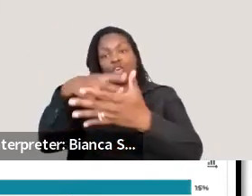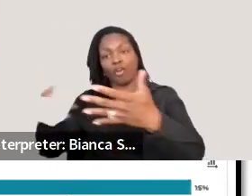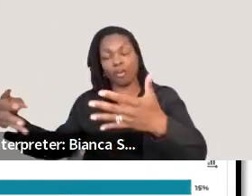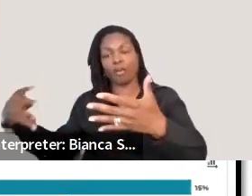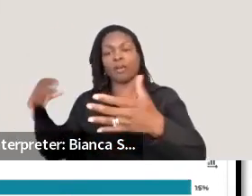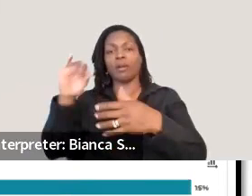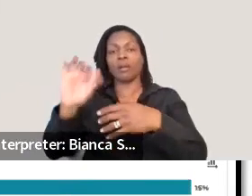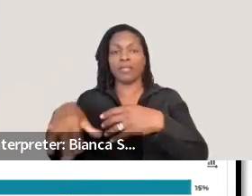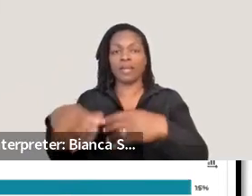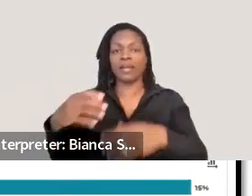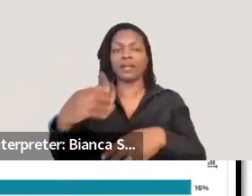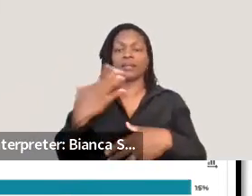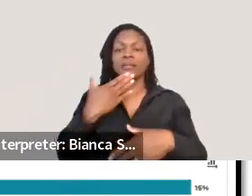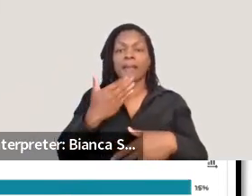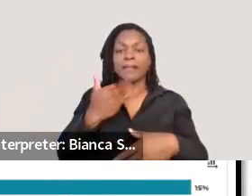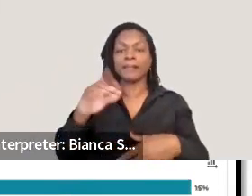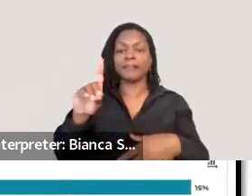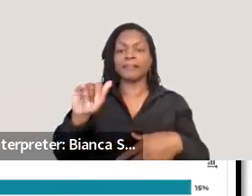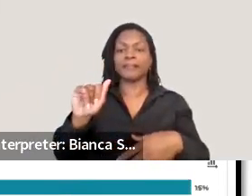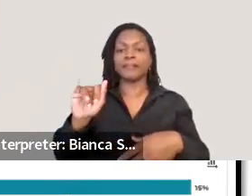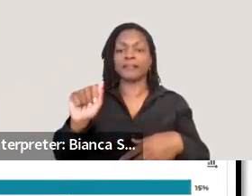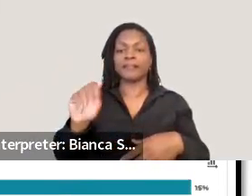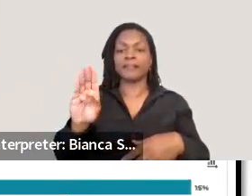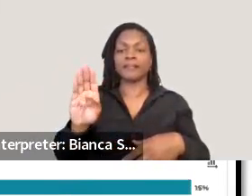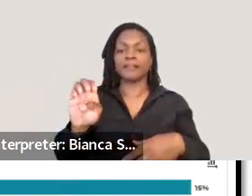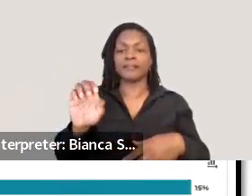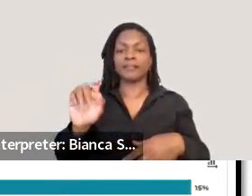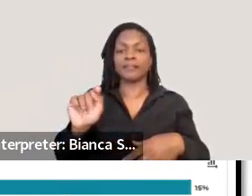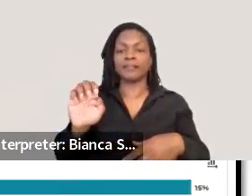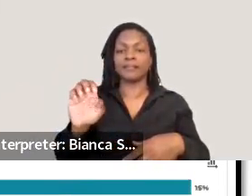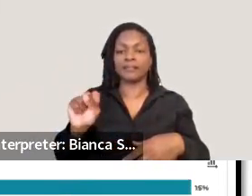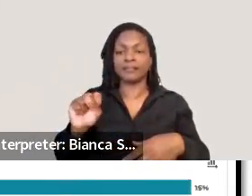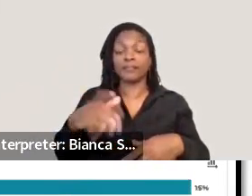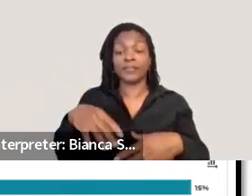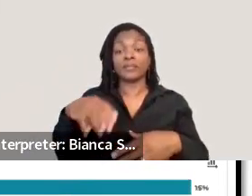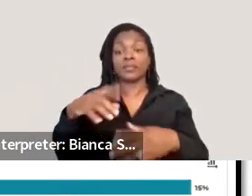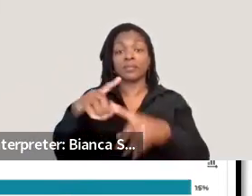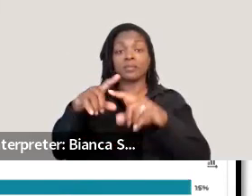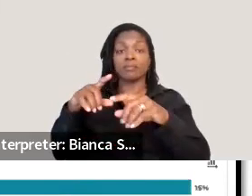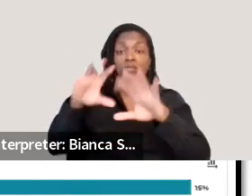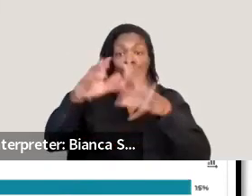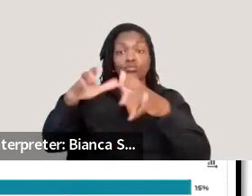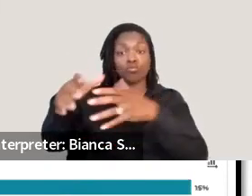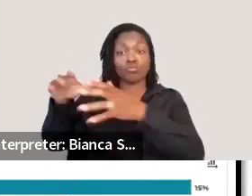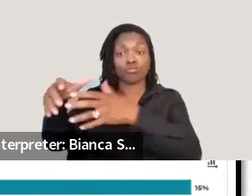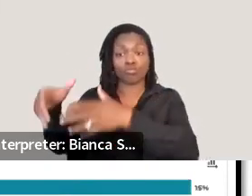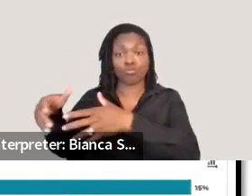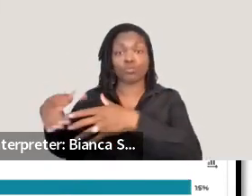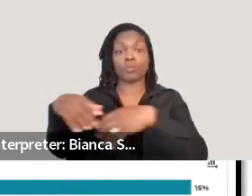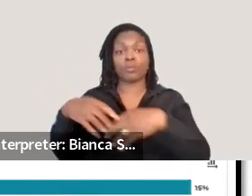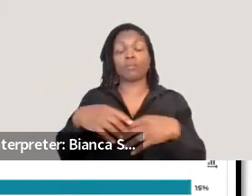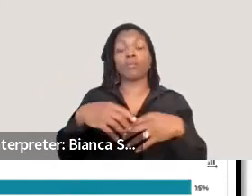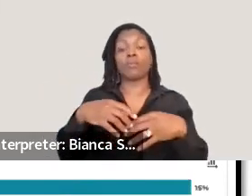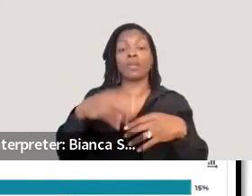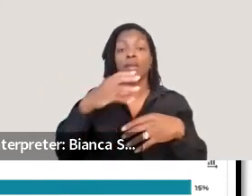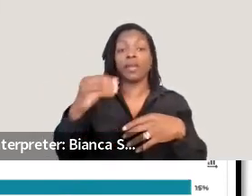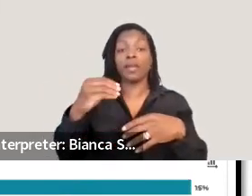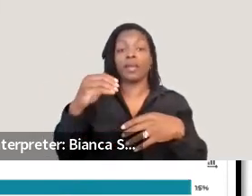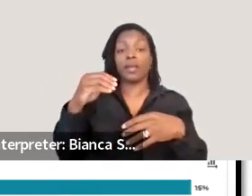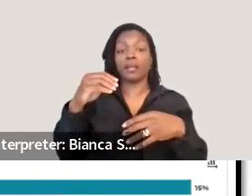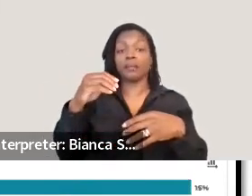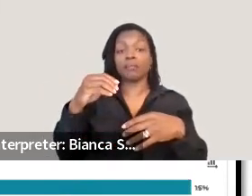Diabetes prevalence by education. By income. So you see those different factors that we looked at where we can determine, okay, are there health inequities?